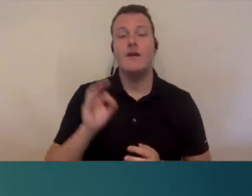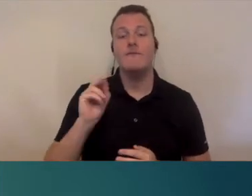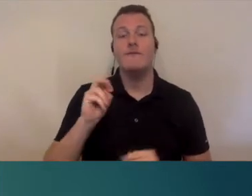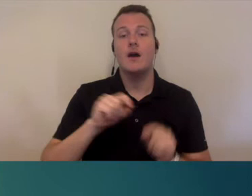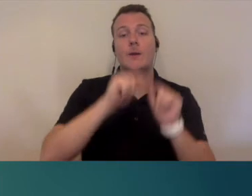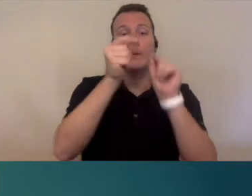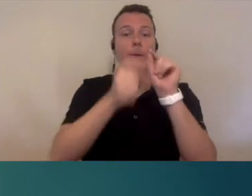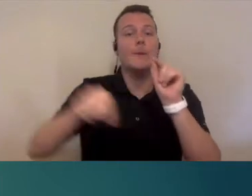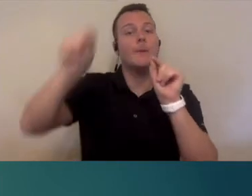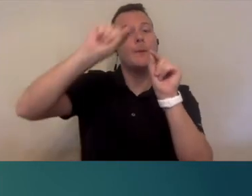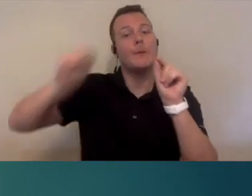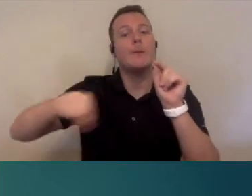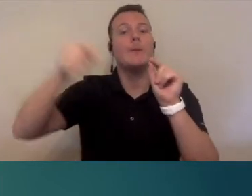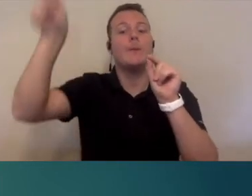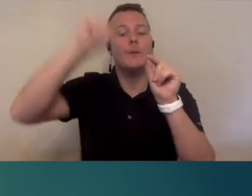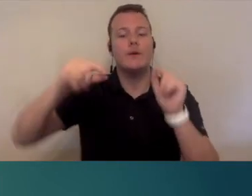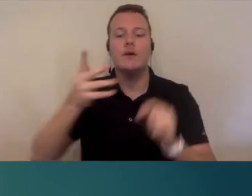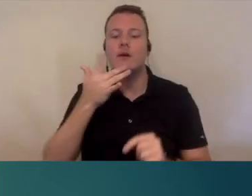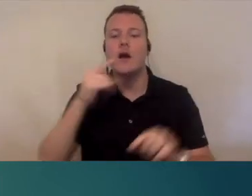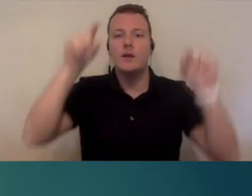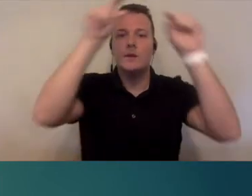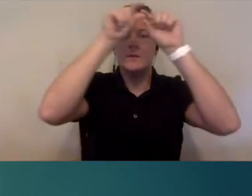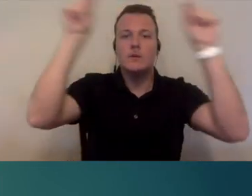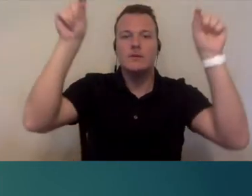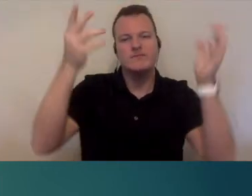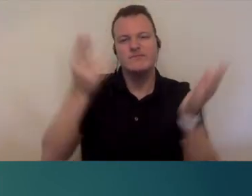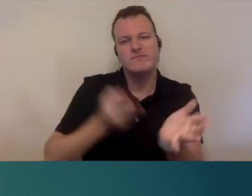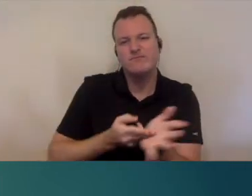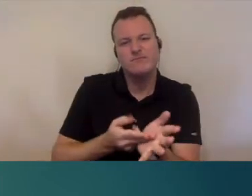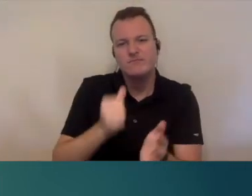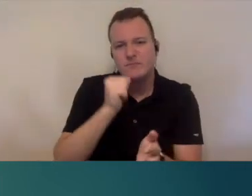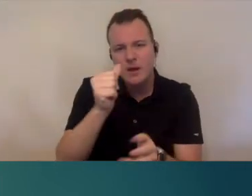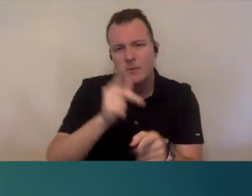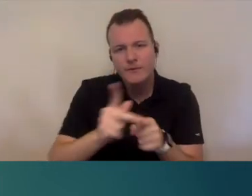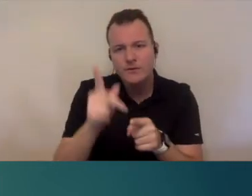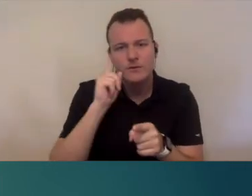font in the color bar at the top. That's just not professional for an